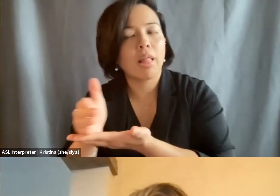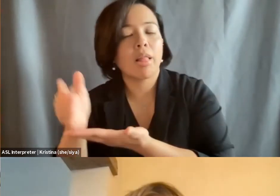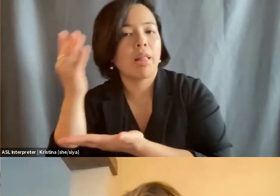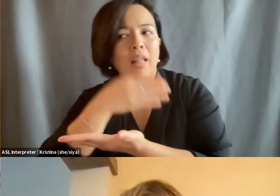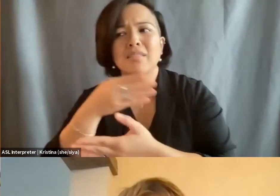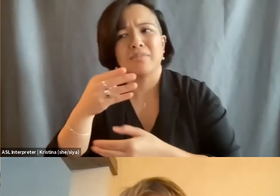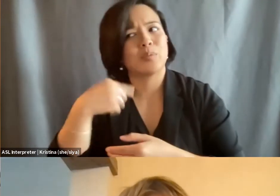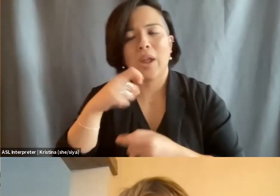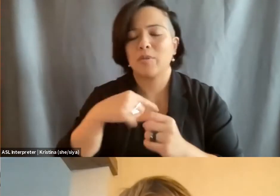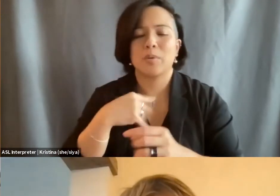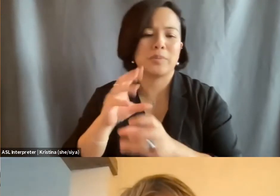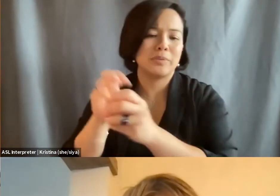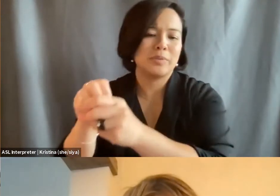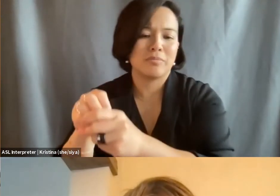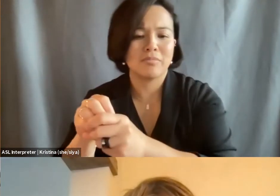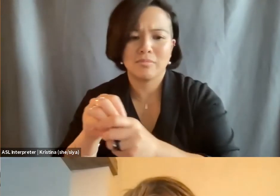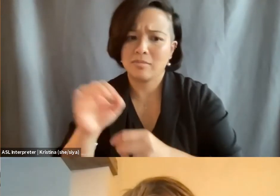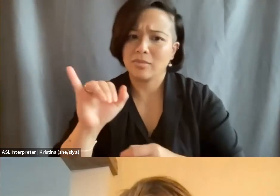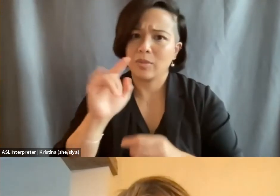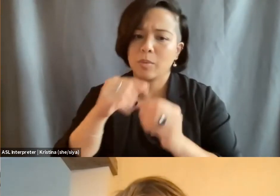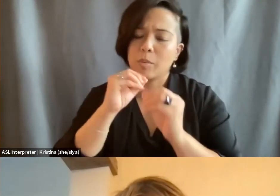So let's just be clear about that when we design programs.